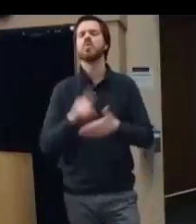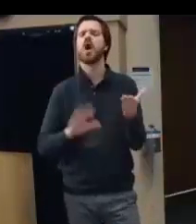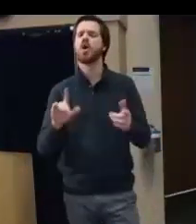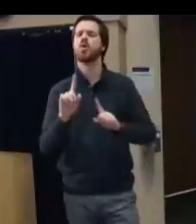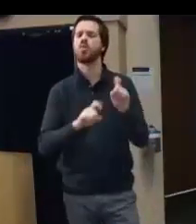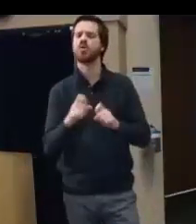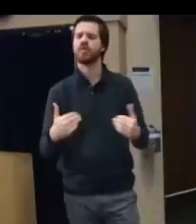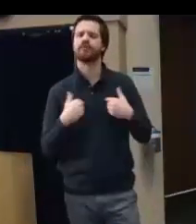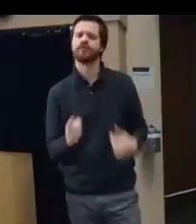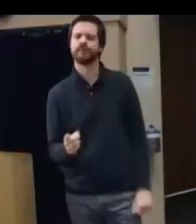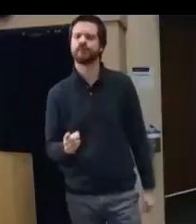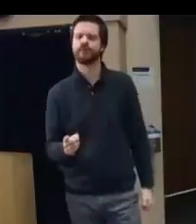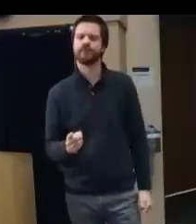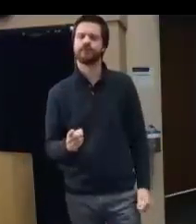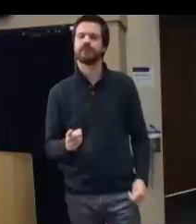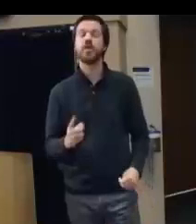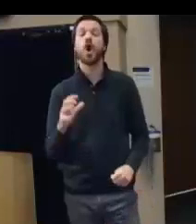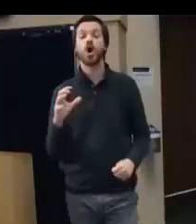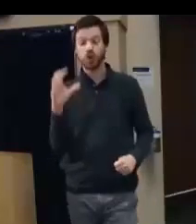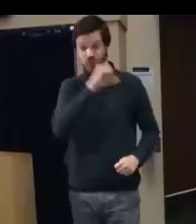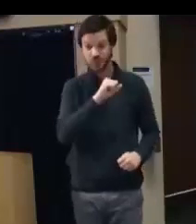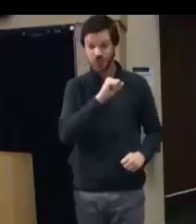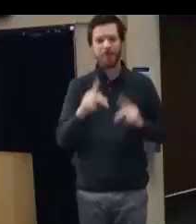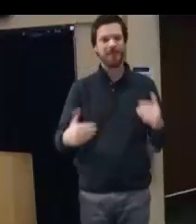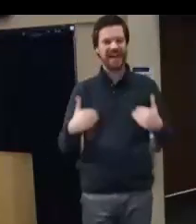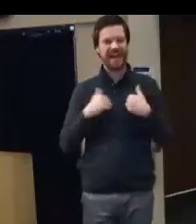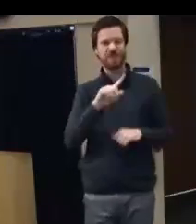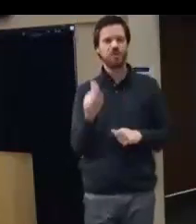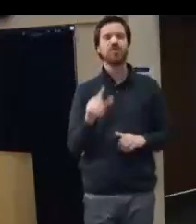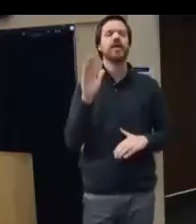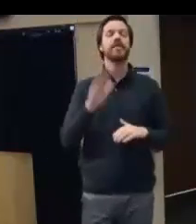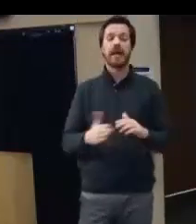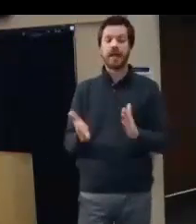questions and concerns so let's assume that people have questions rather than saying that